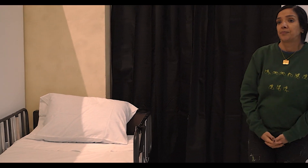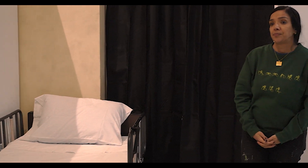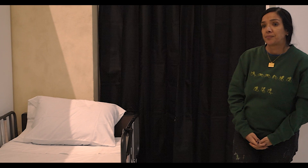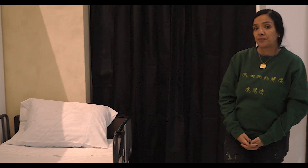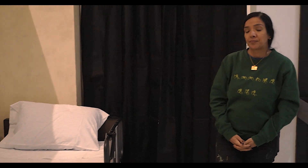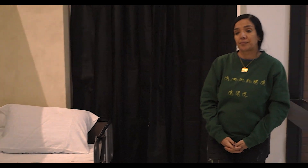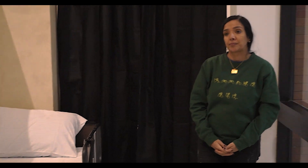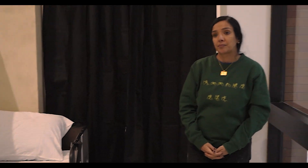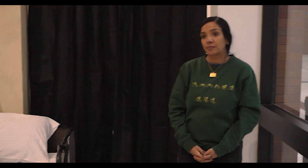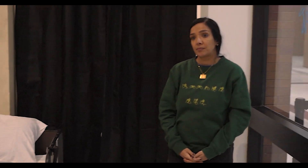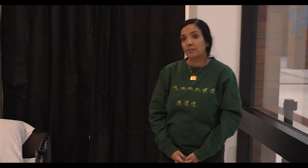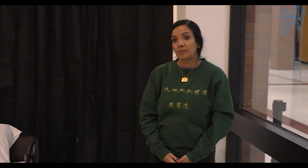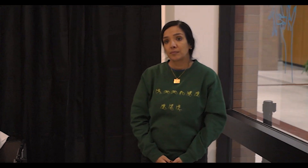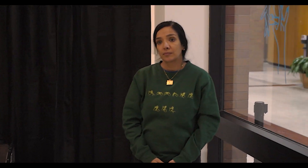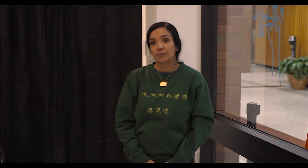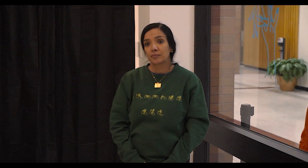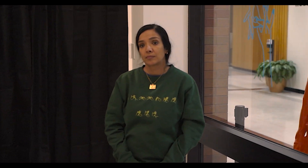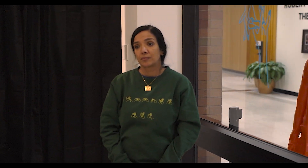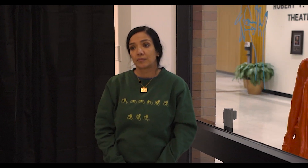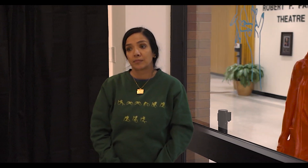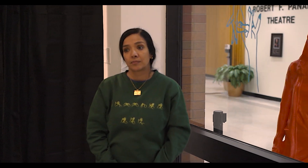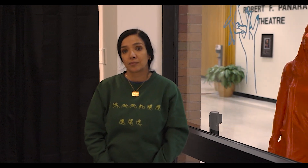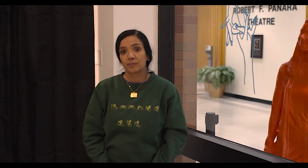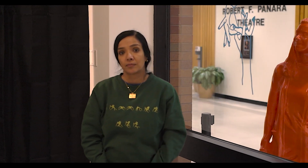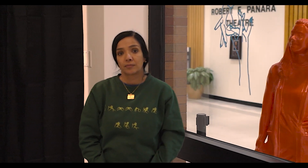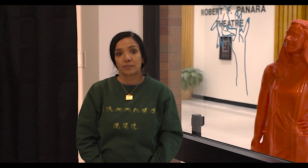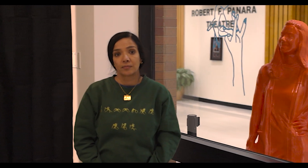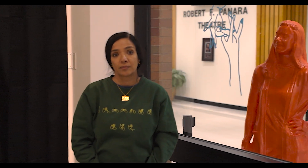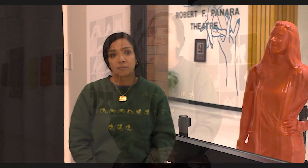There's nothing in America similar to what's in the UK.